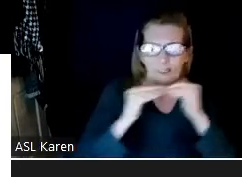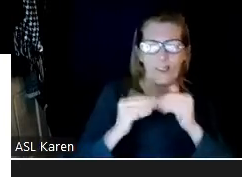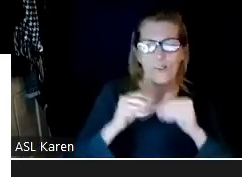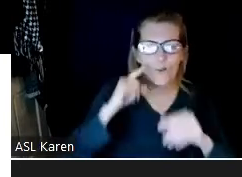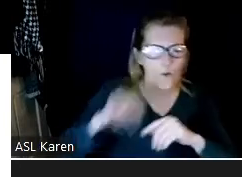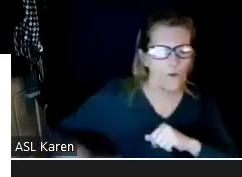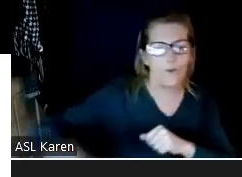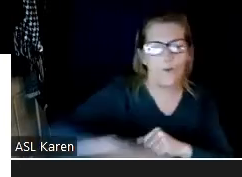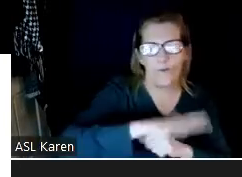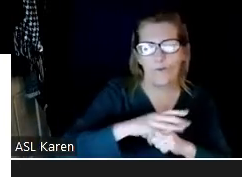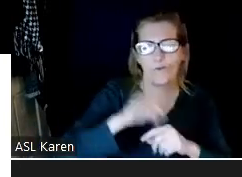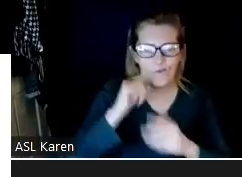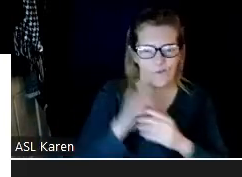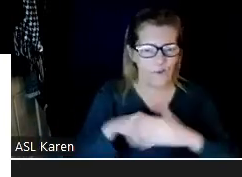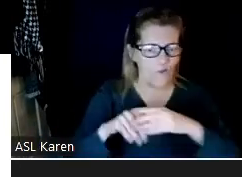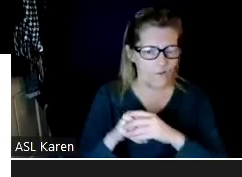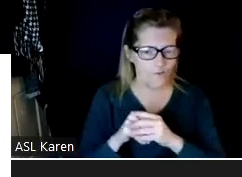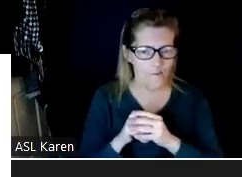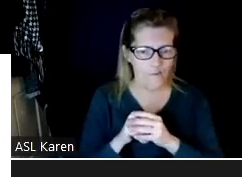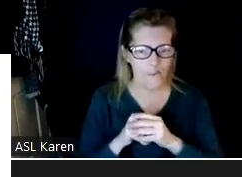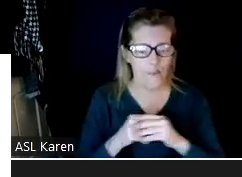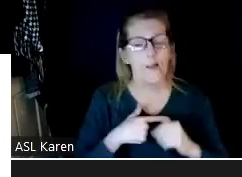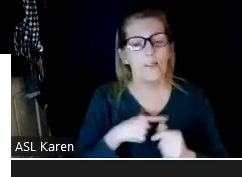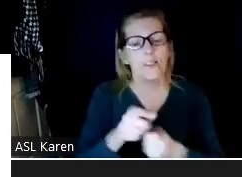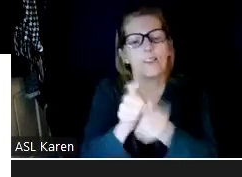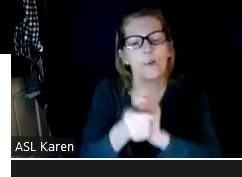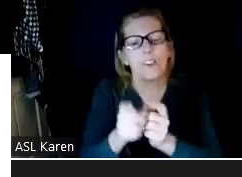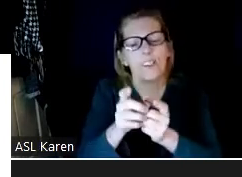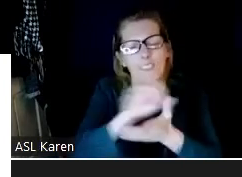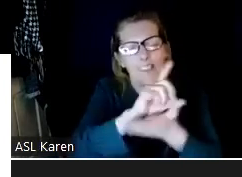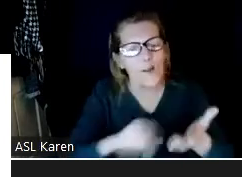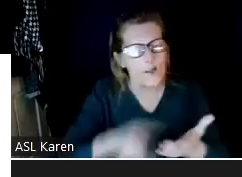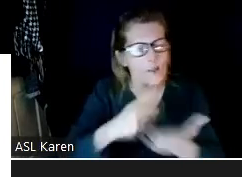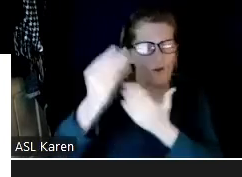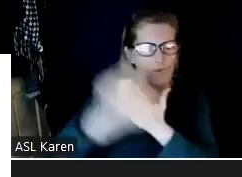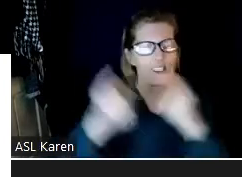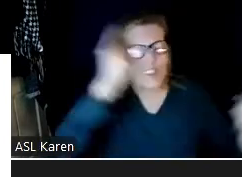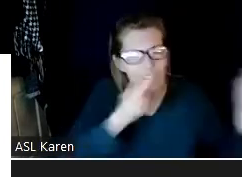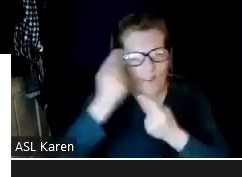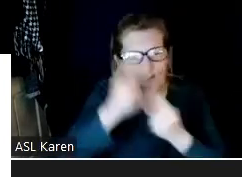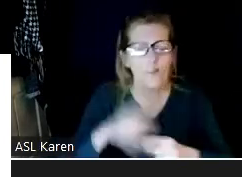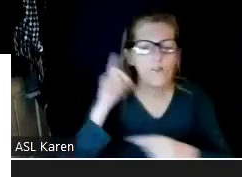15:15:29 This includes consciously designing our program with consideration for disability